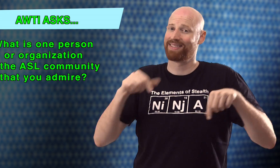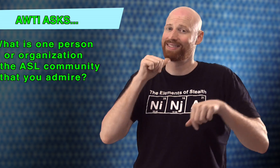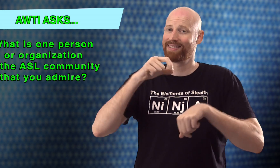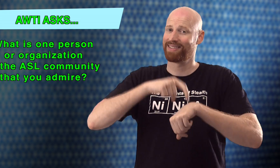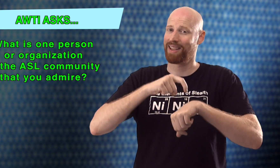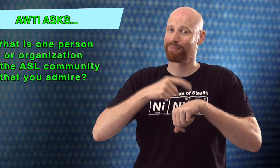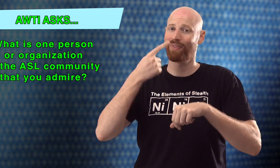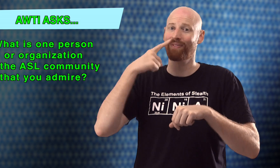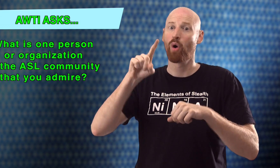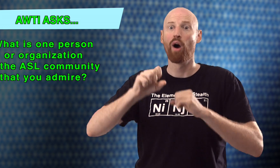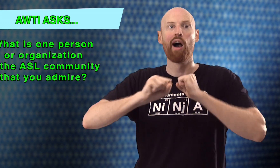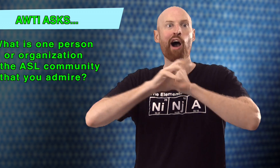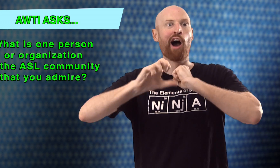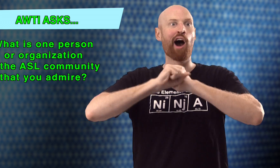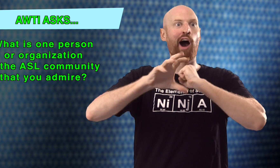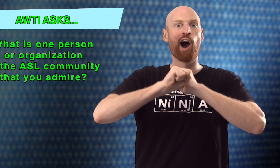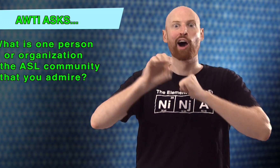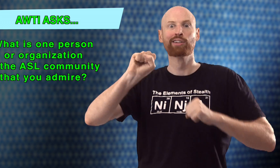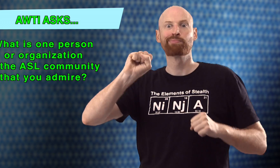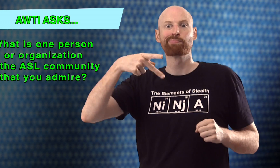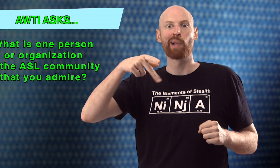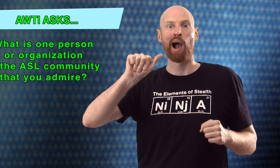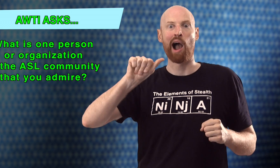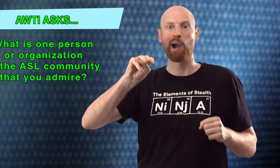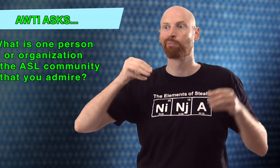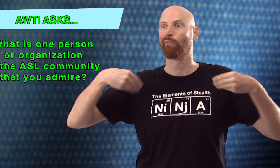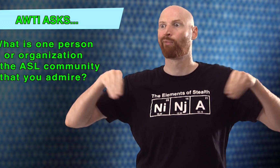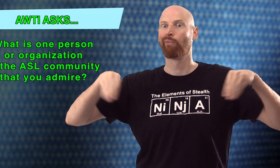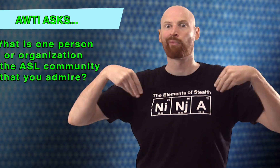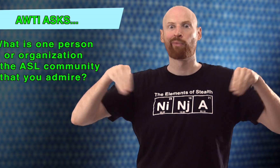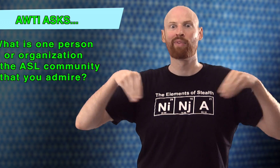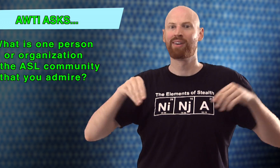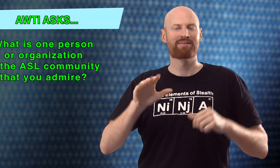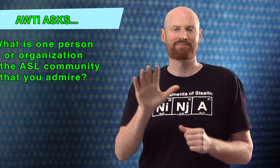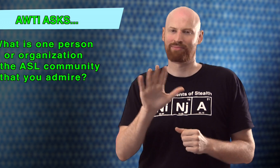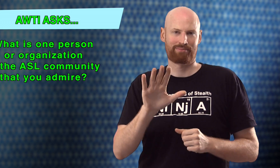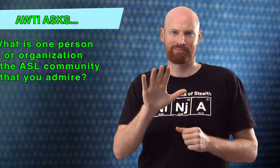This is not the opportunity to spam things or sell products.